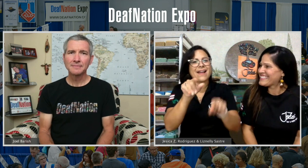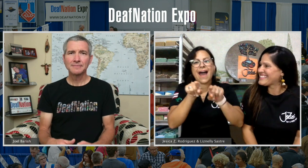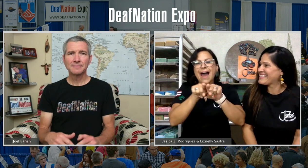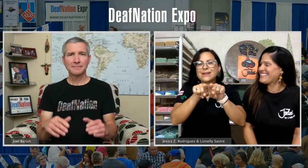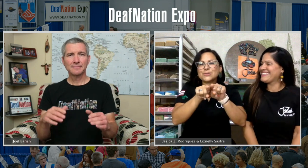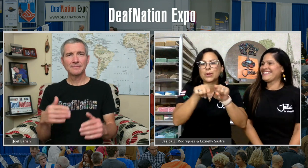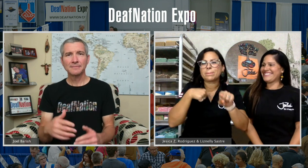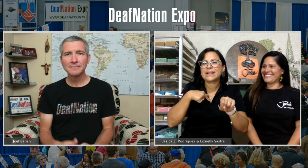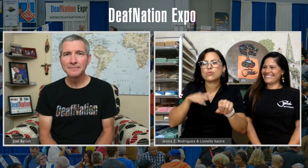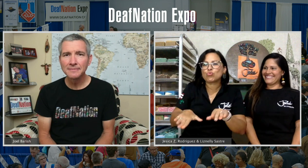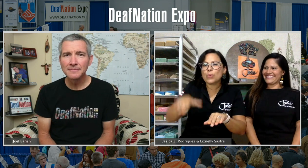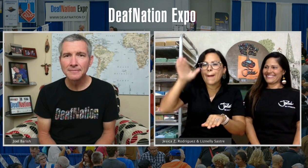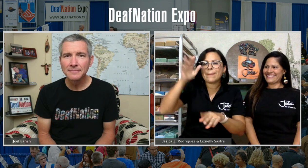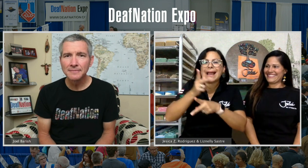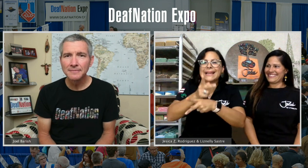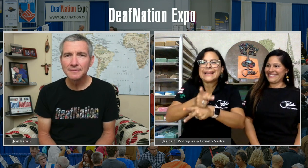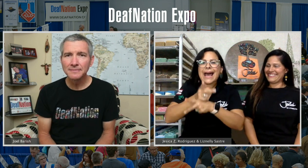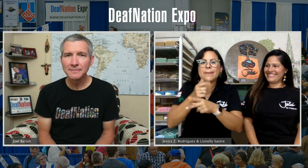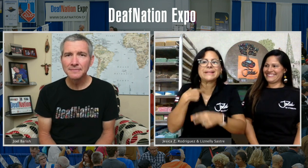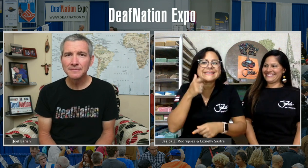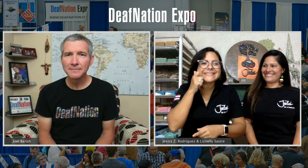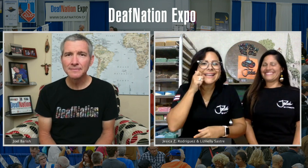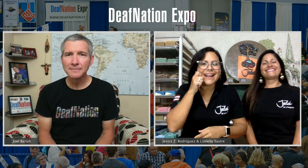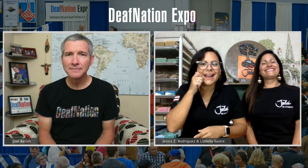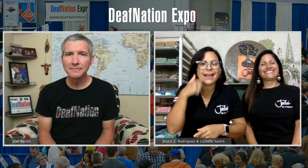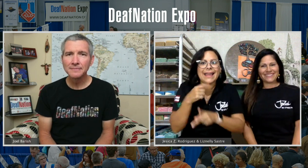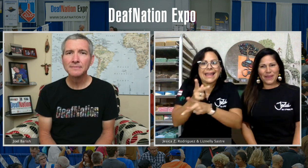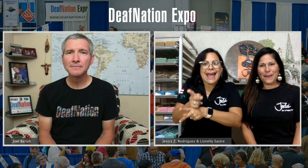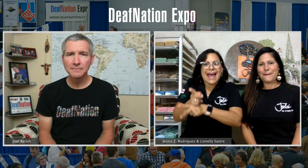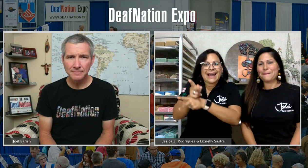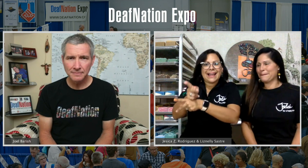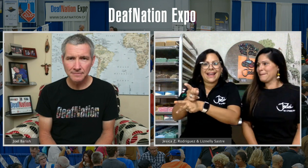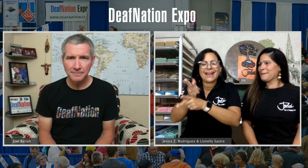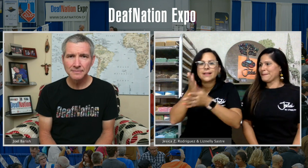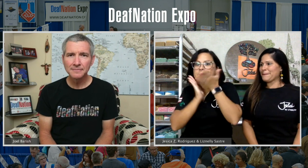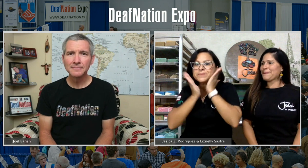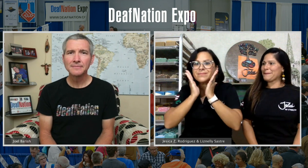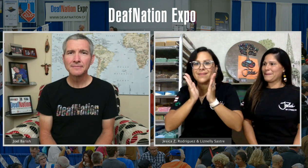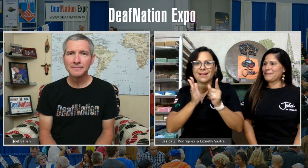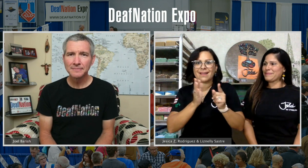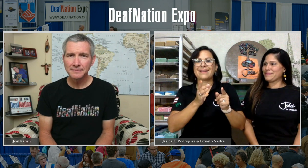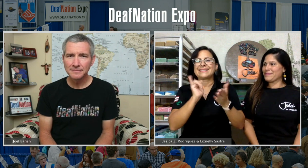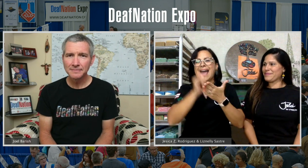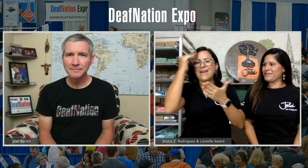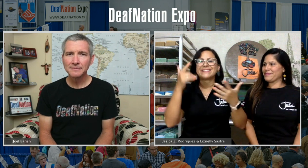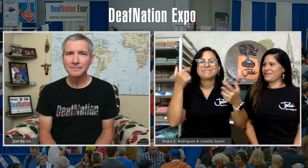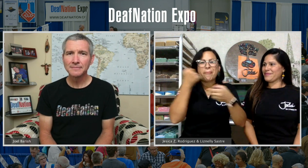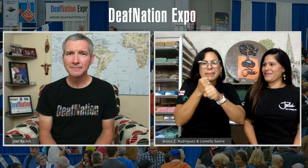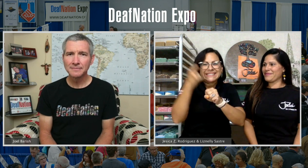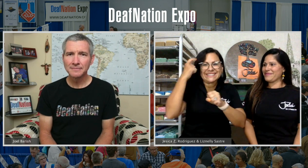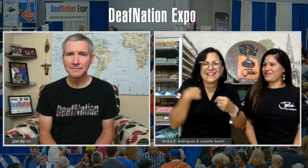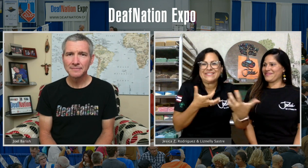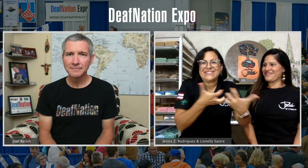And also, I grew up taking care of my skin. I took care of my skin, that’s why it makes sense